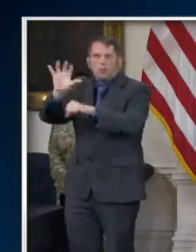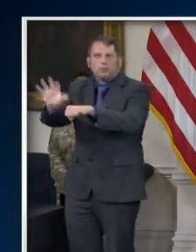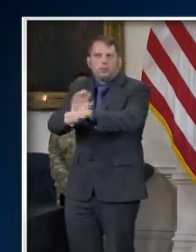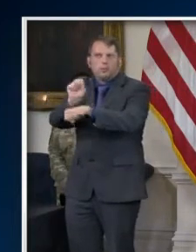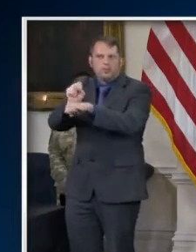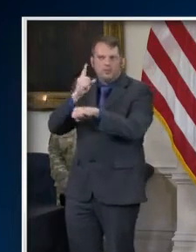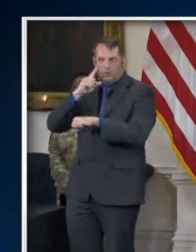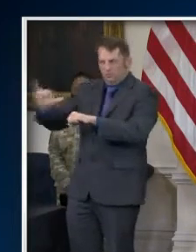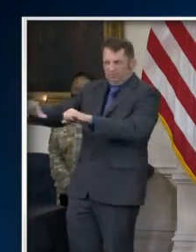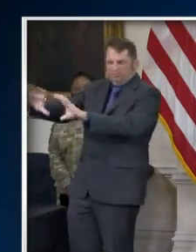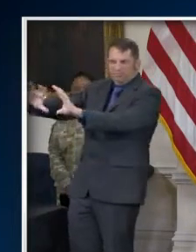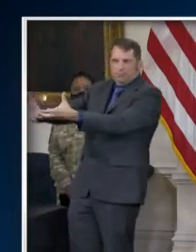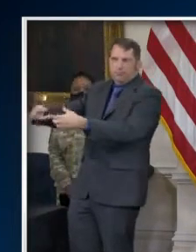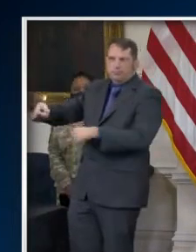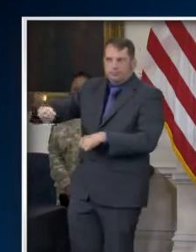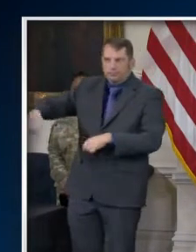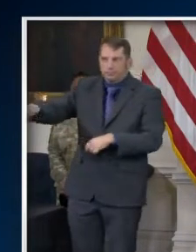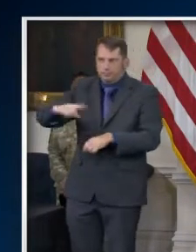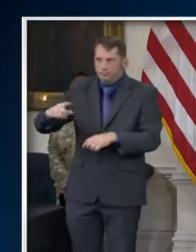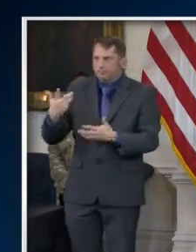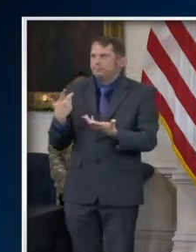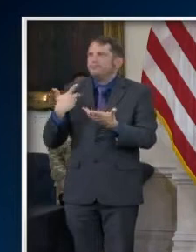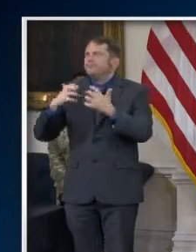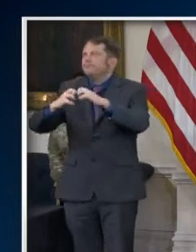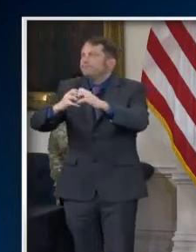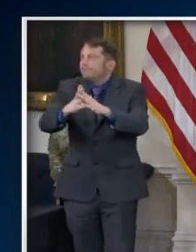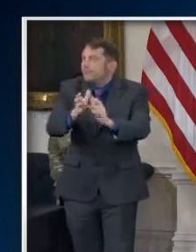APPOINTMENTS FOR MORE OF THEM EVERY DA